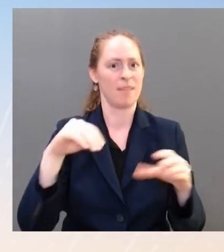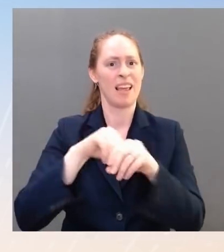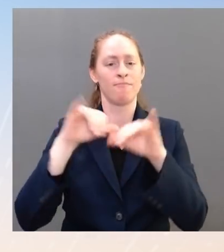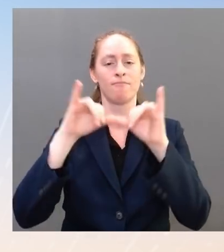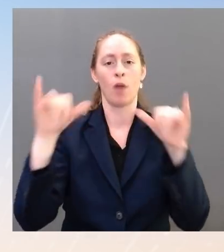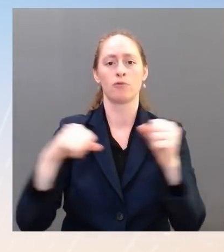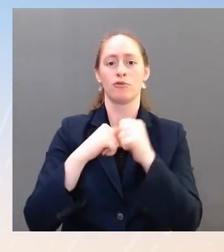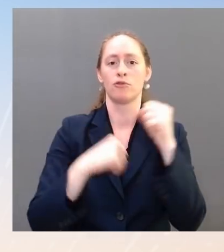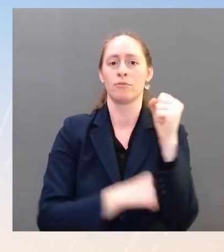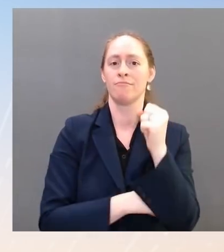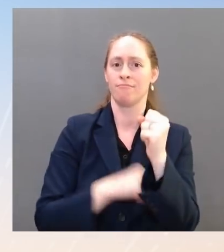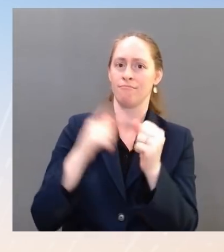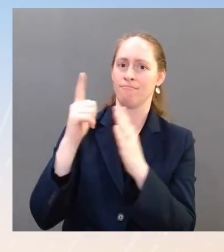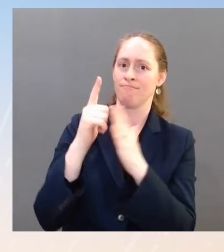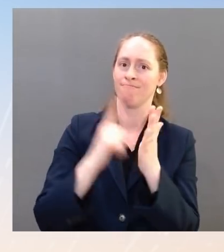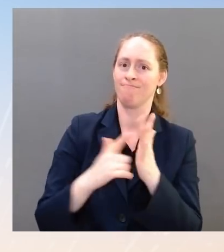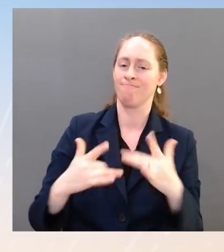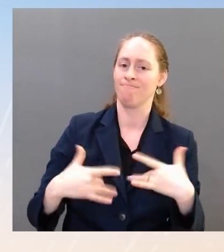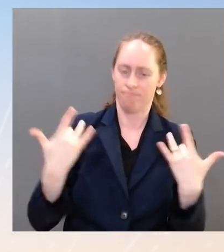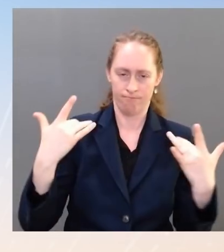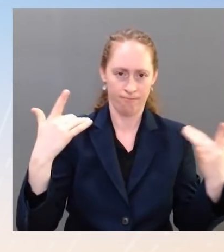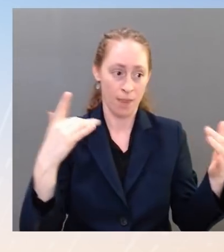And I get chance now. Turn over to Secretary Mayorkas.